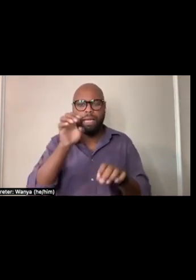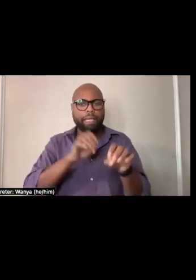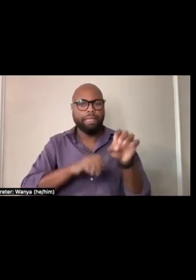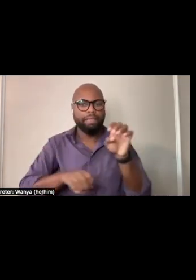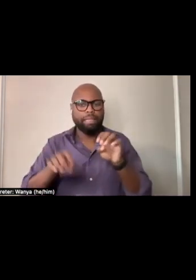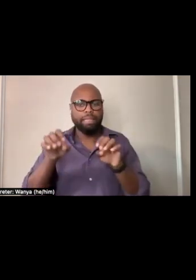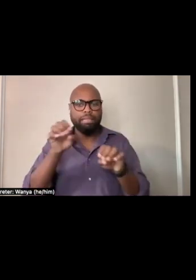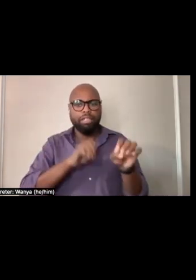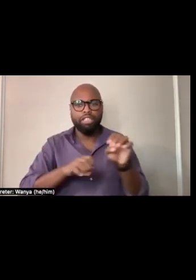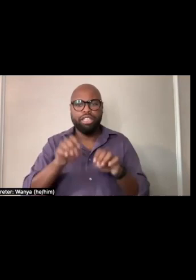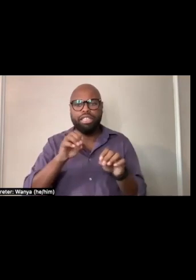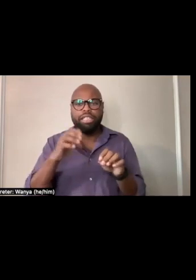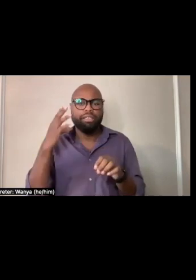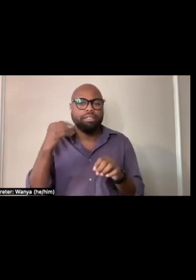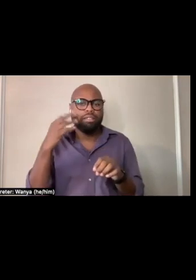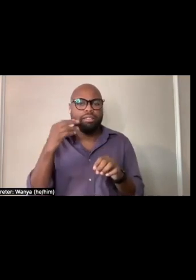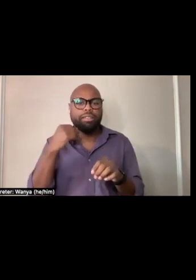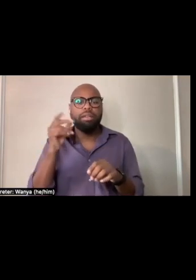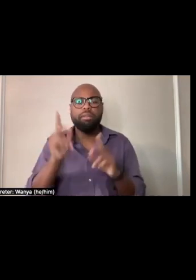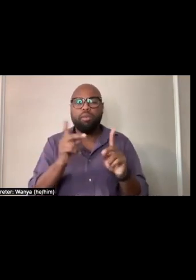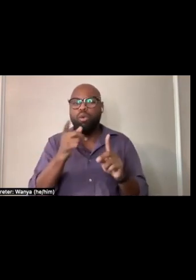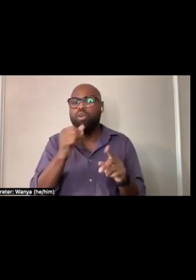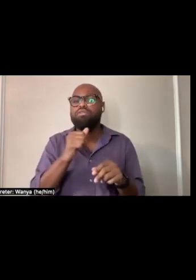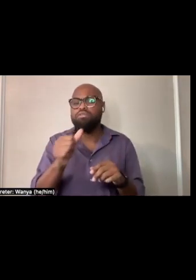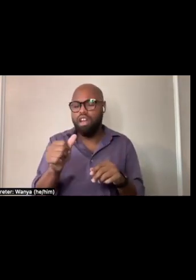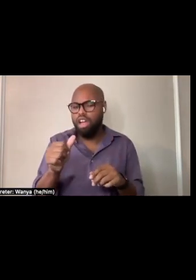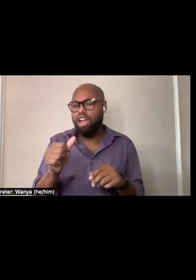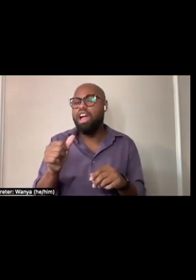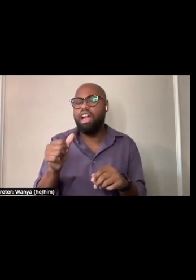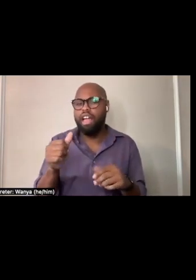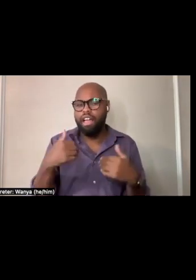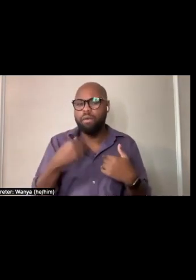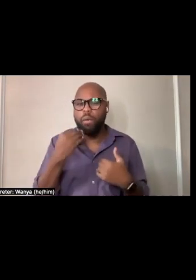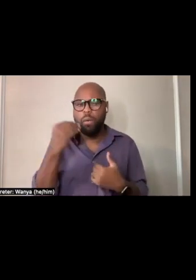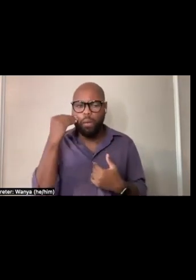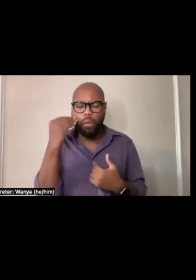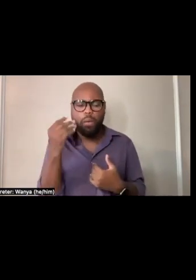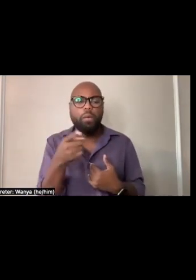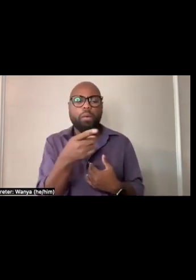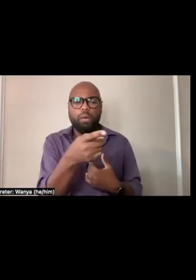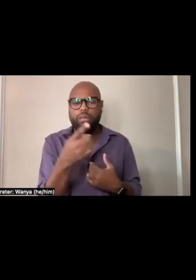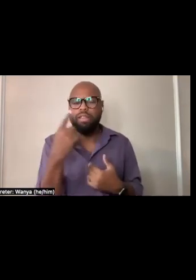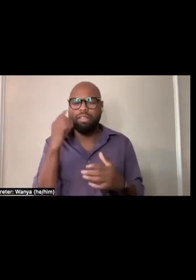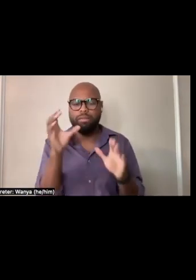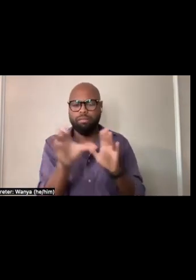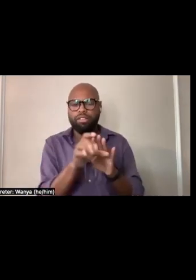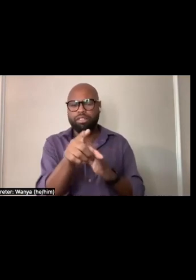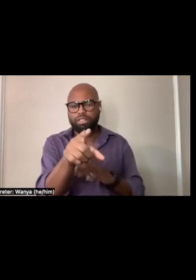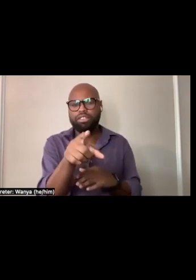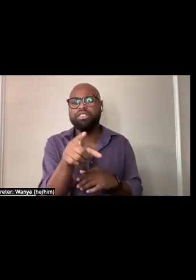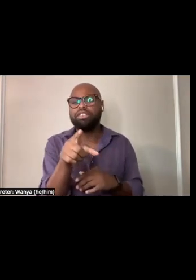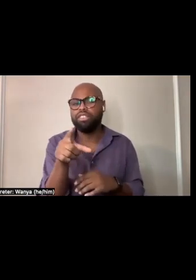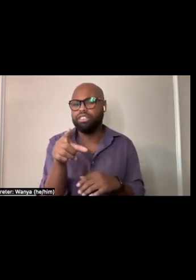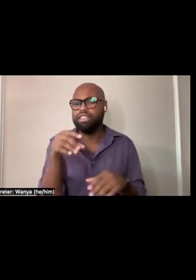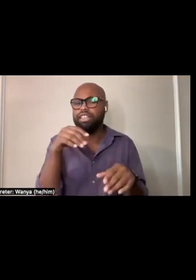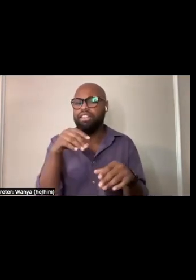This is not an uncommon site, but this is a photograph of an encampment in Oakland, California.